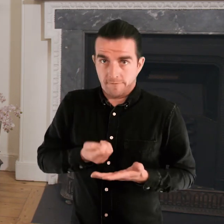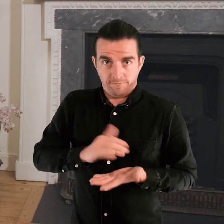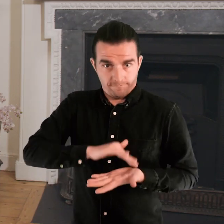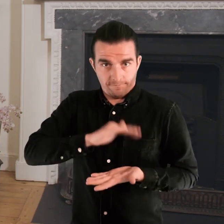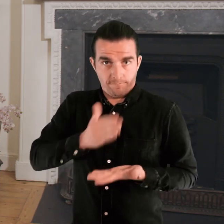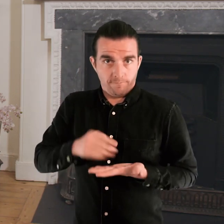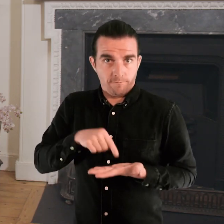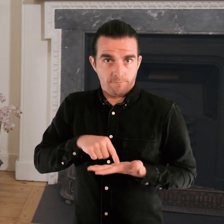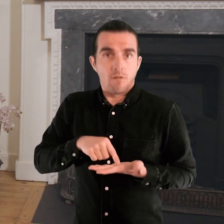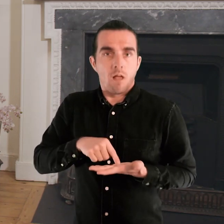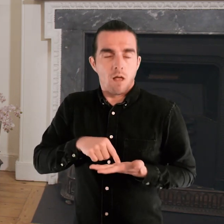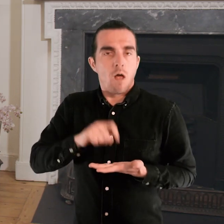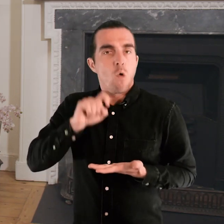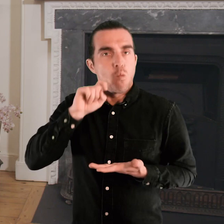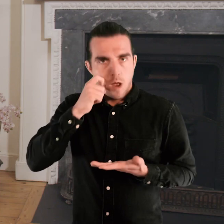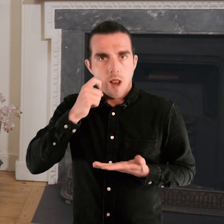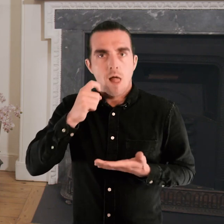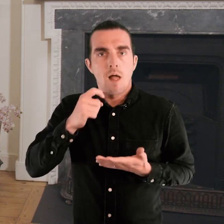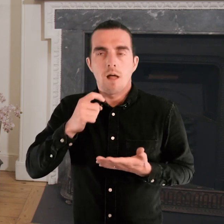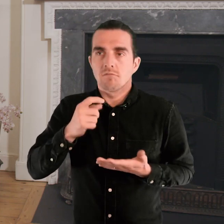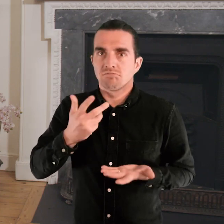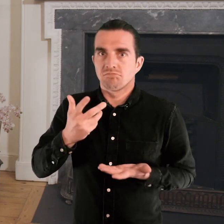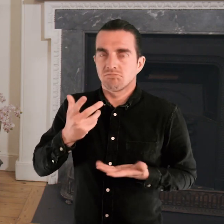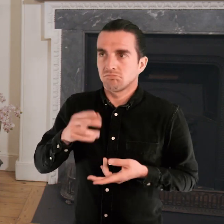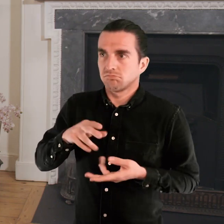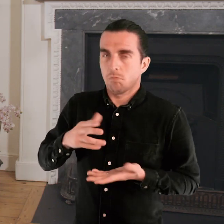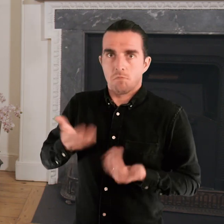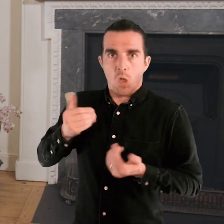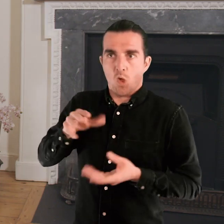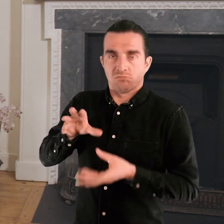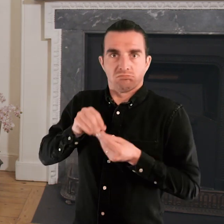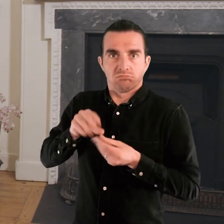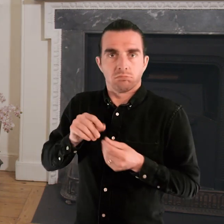you tend to have higher earnings, you have better health,